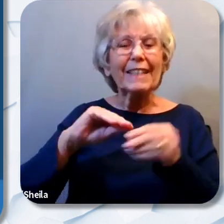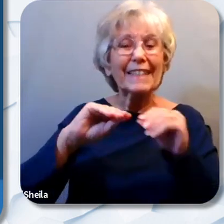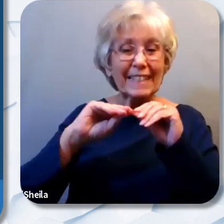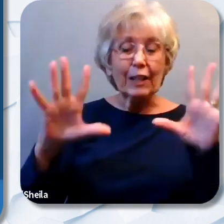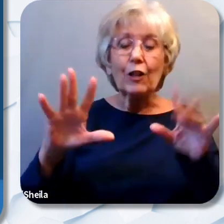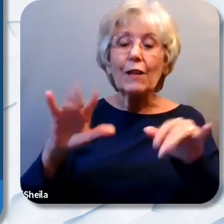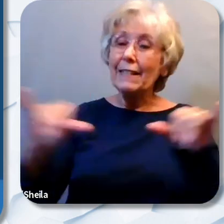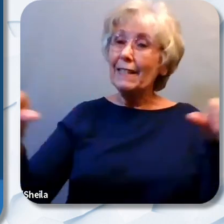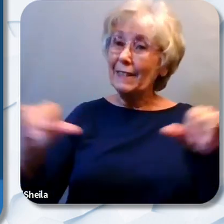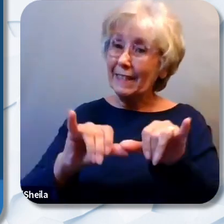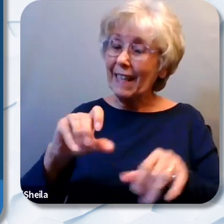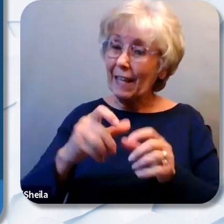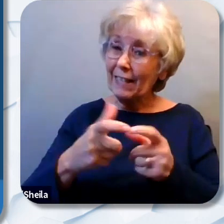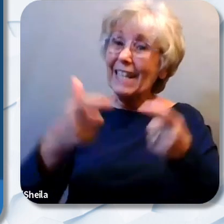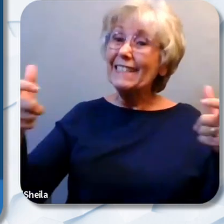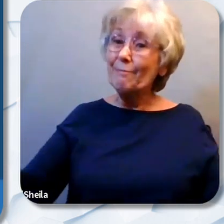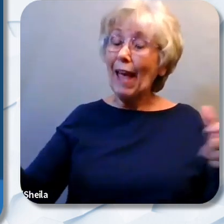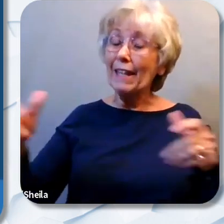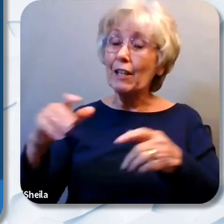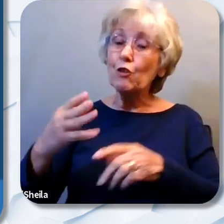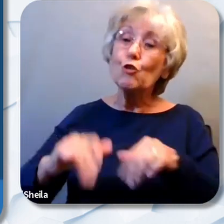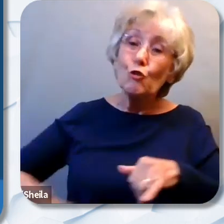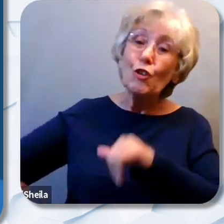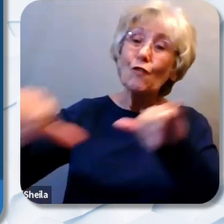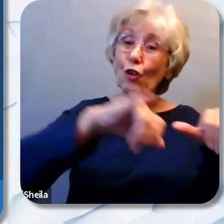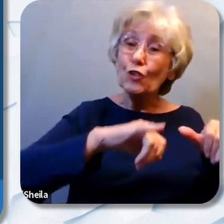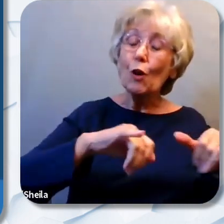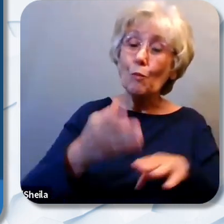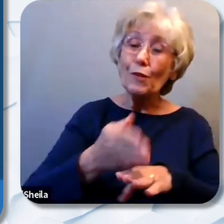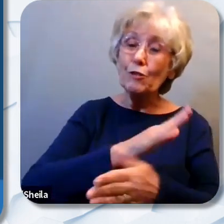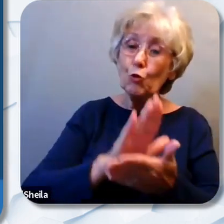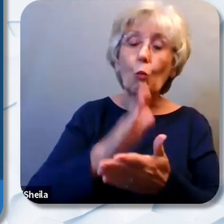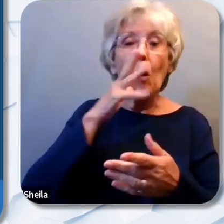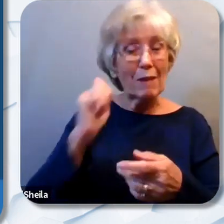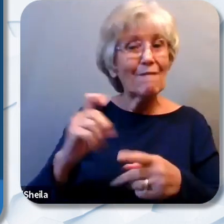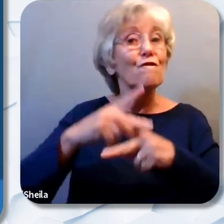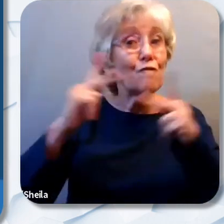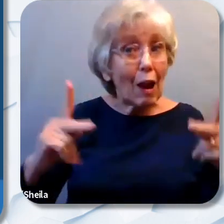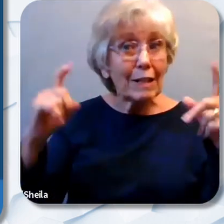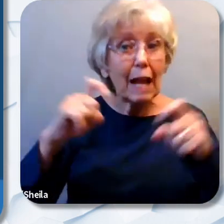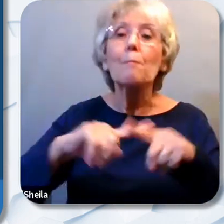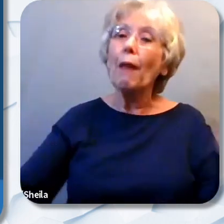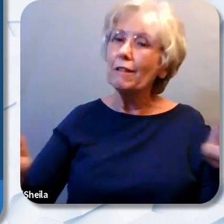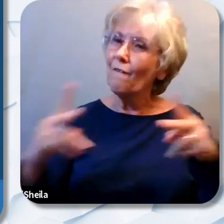preschool is going to be an extremely. exciting and also complex endeavor so today I want to talk